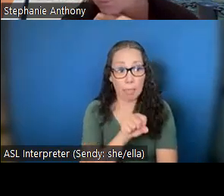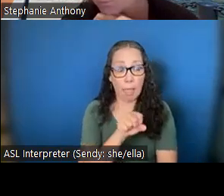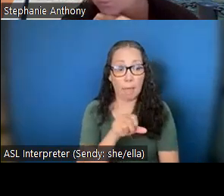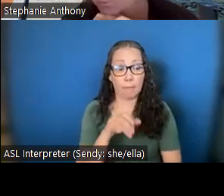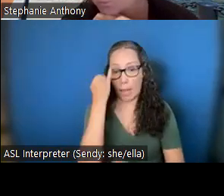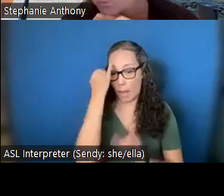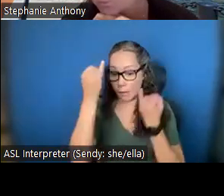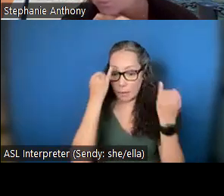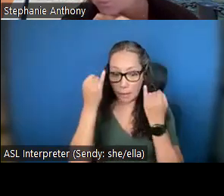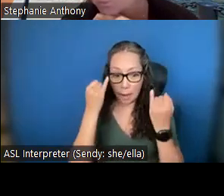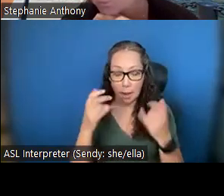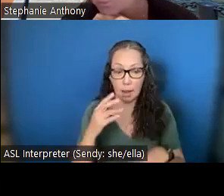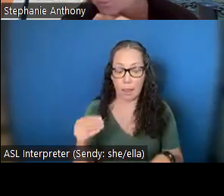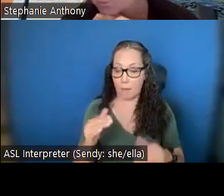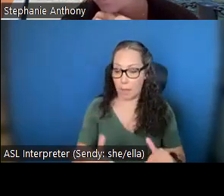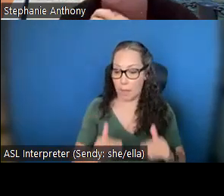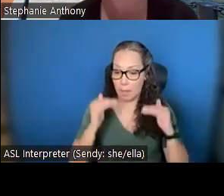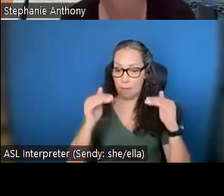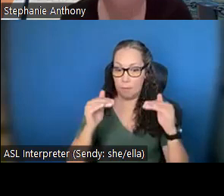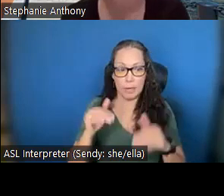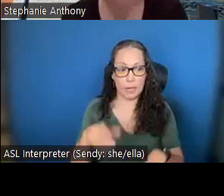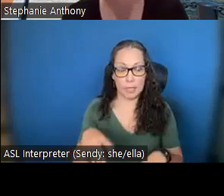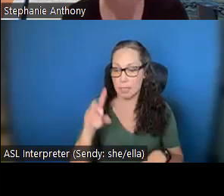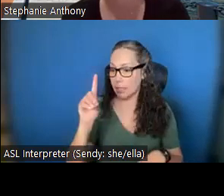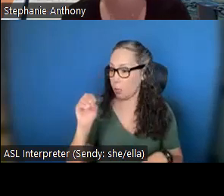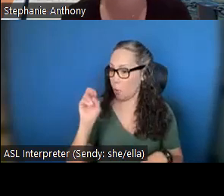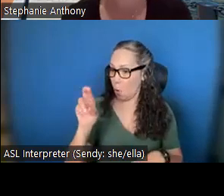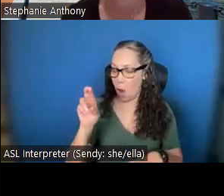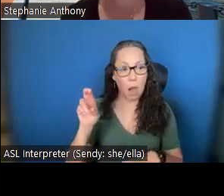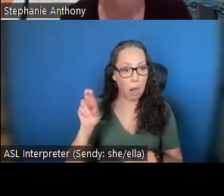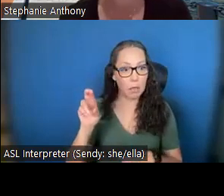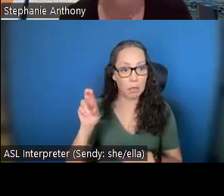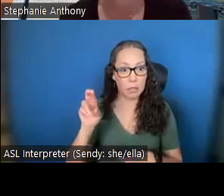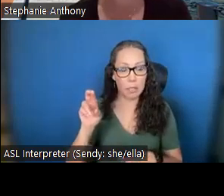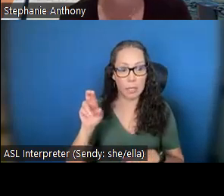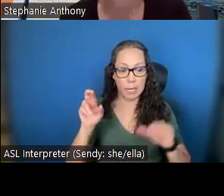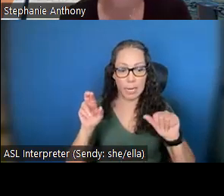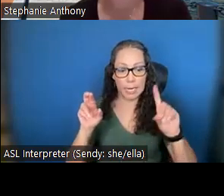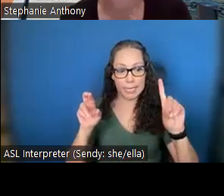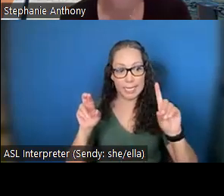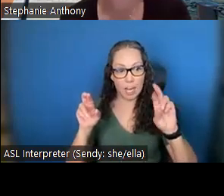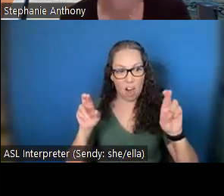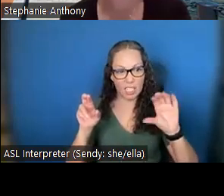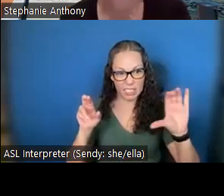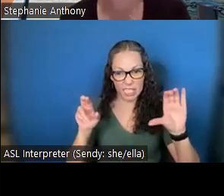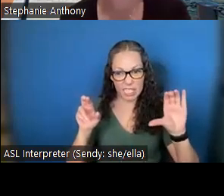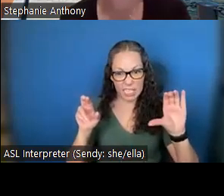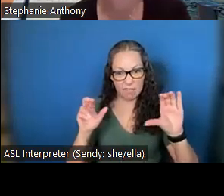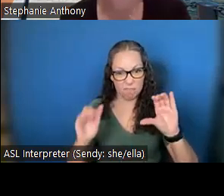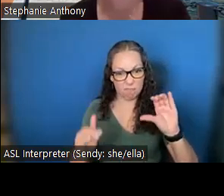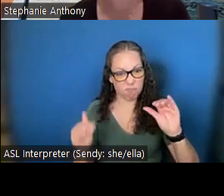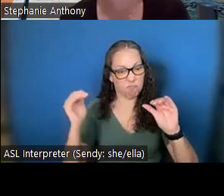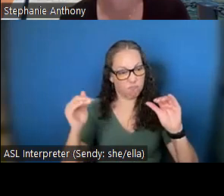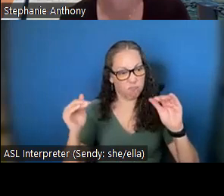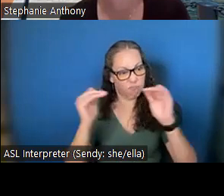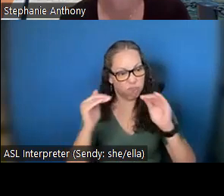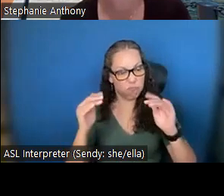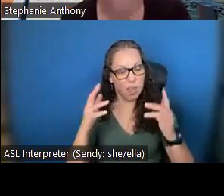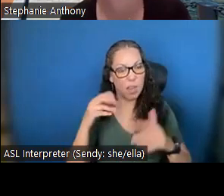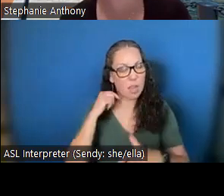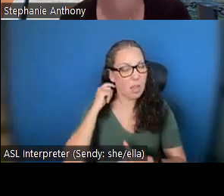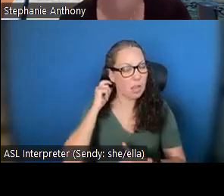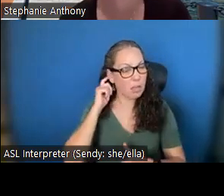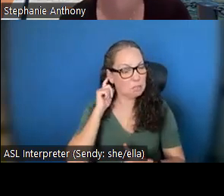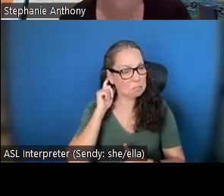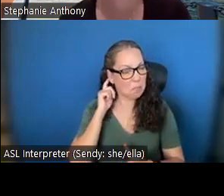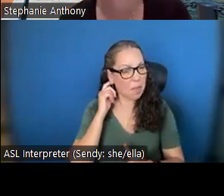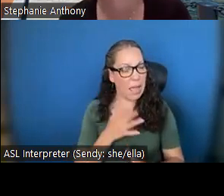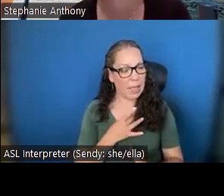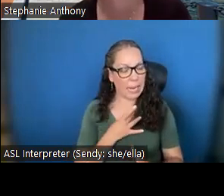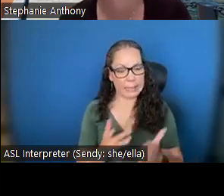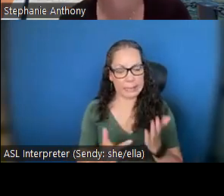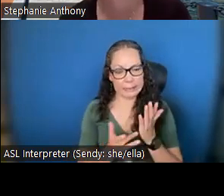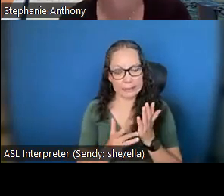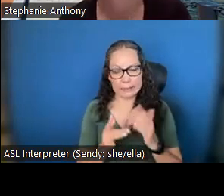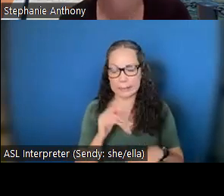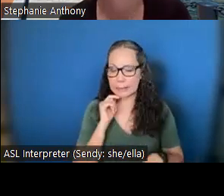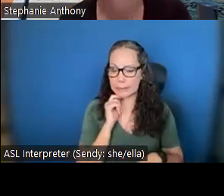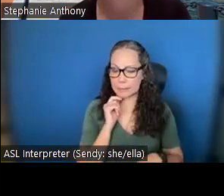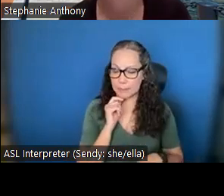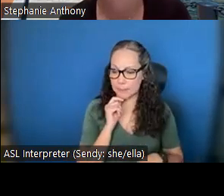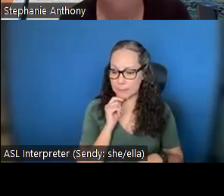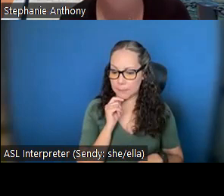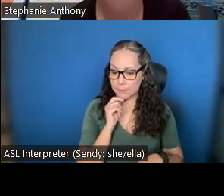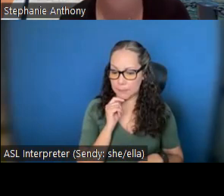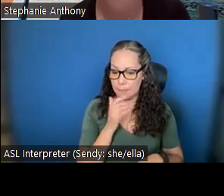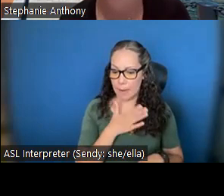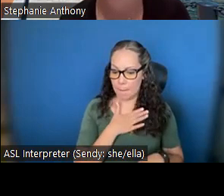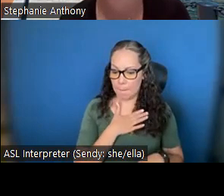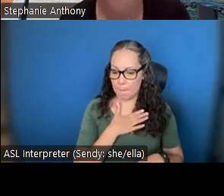do in you know the the adrc um you know strategy and then I guess similarly my question is at the